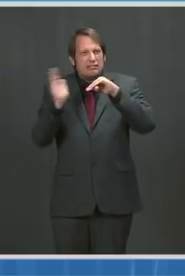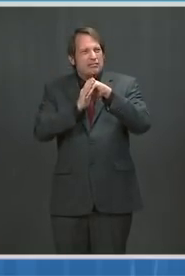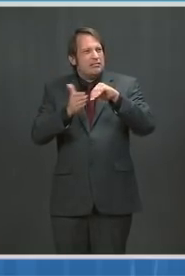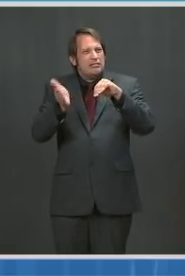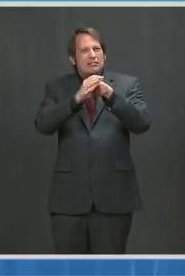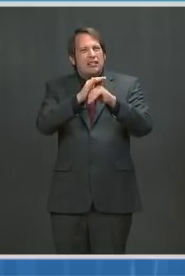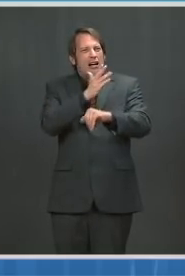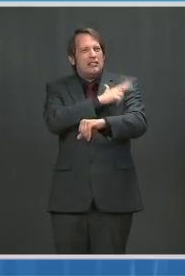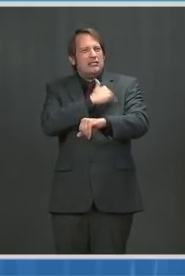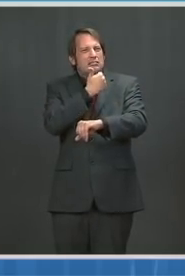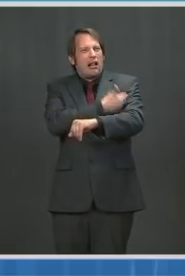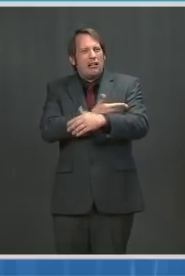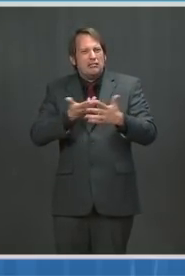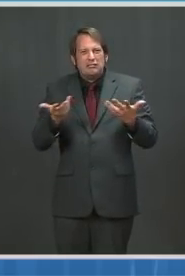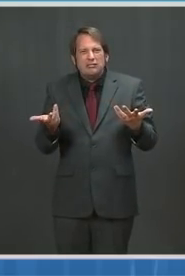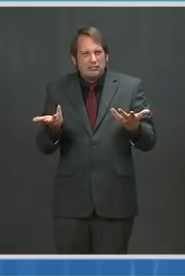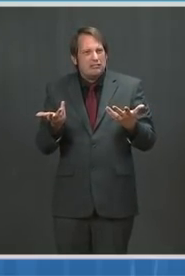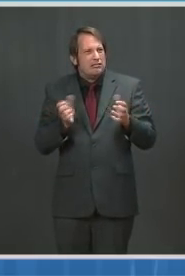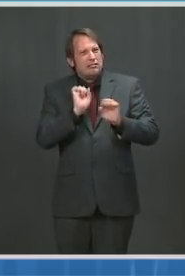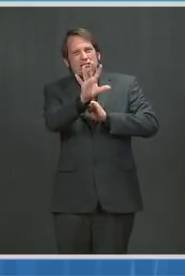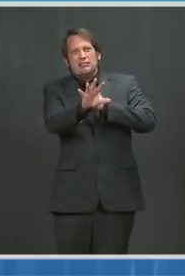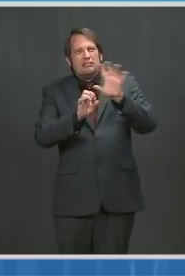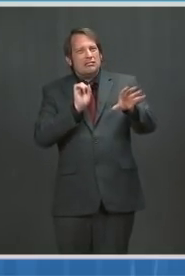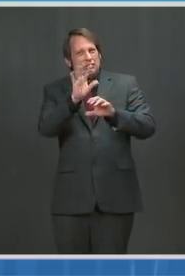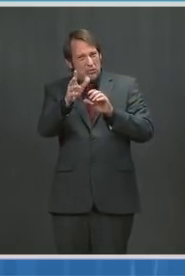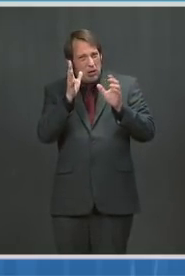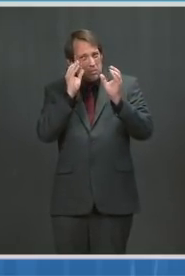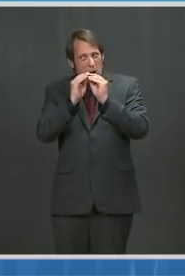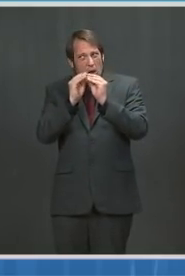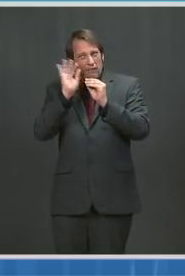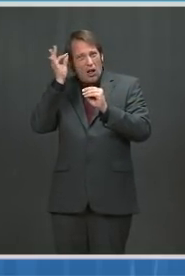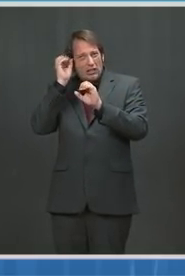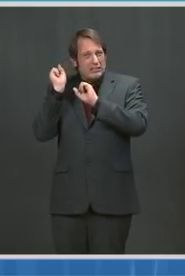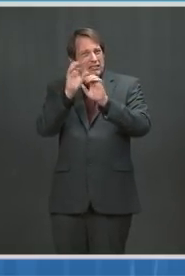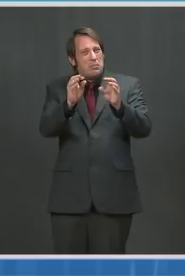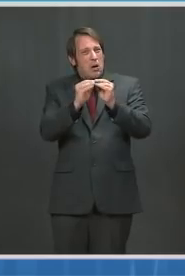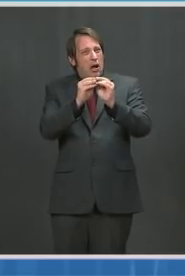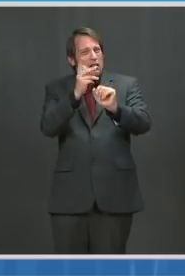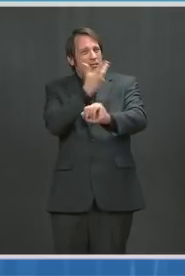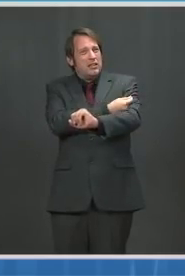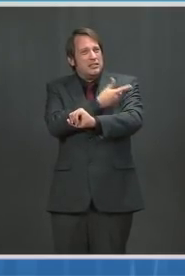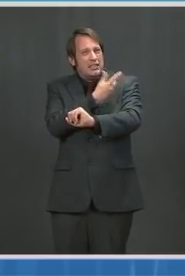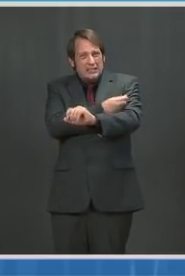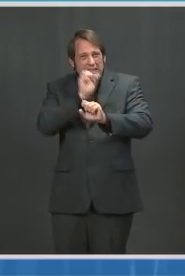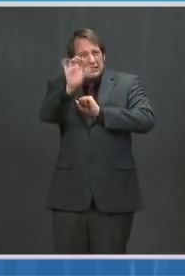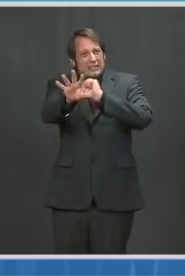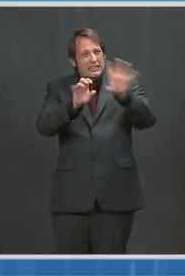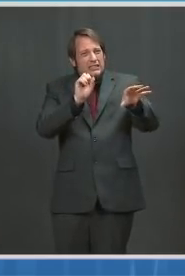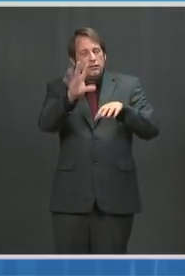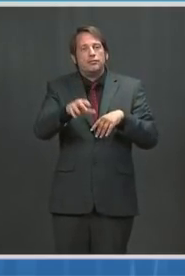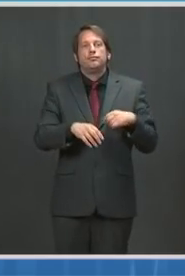Mr. Slavitt: Well let's -- let's talk about what we're doing in Michigan. And, Dr. Walensky, since you've got a team on the ground there,